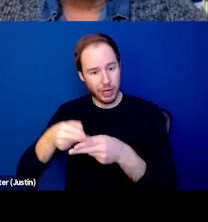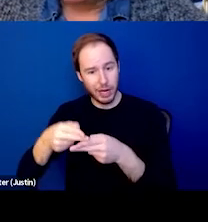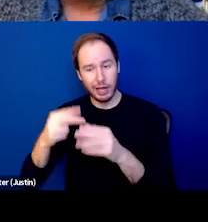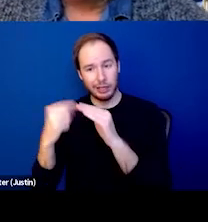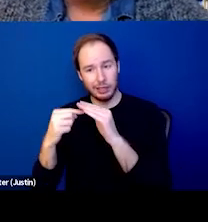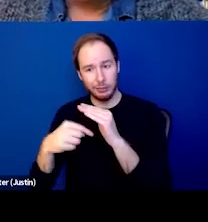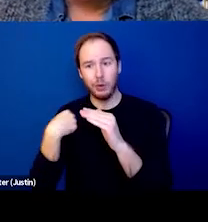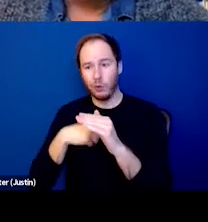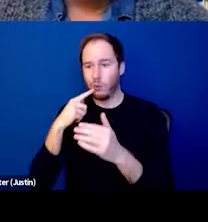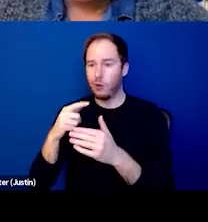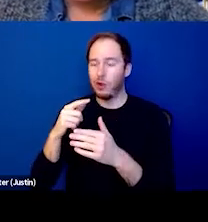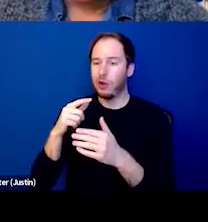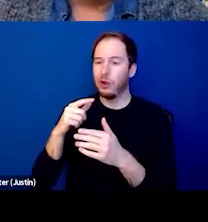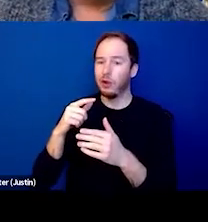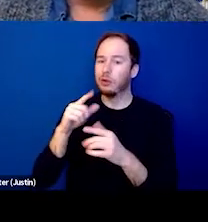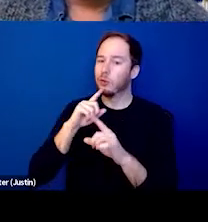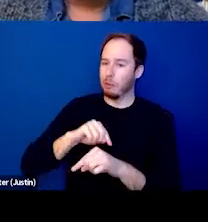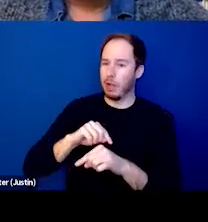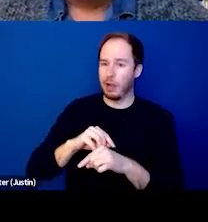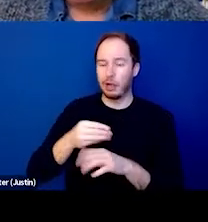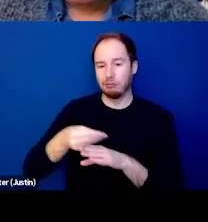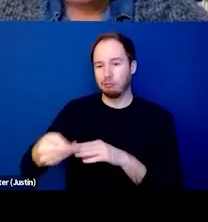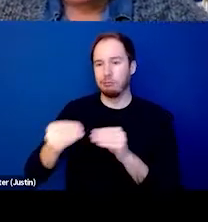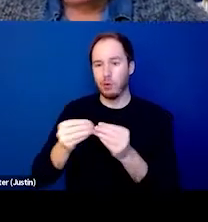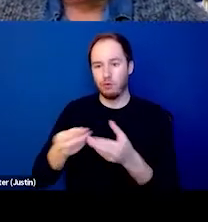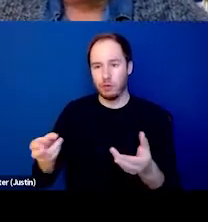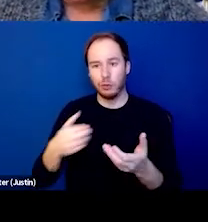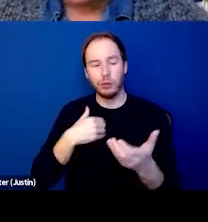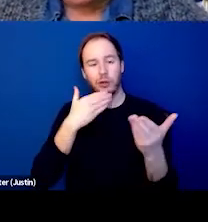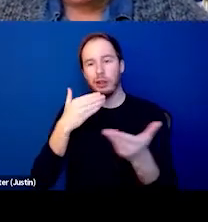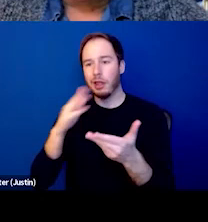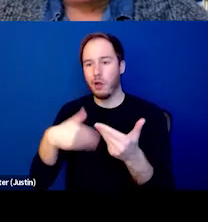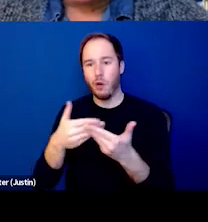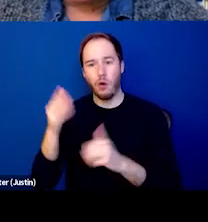and we'll get back to you too. So again, I just wanna thank all of our presenters today.